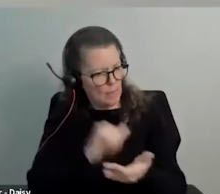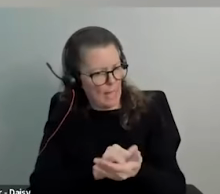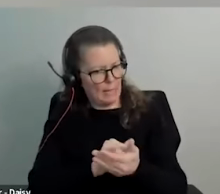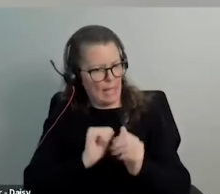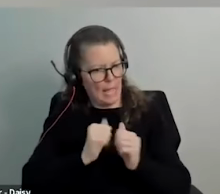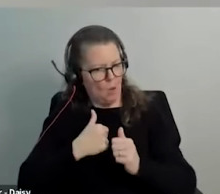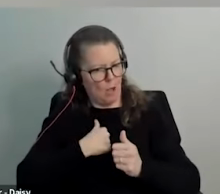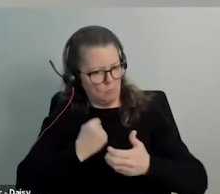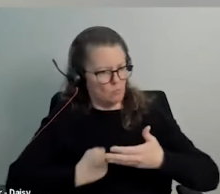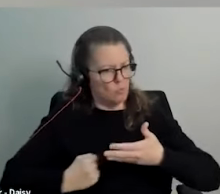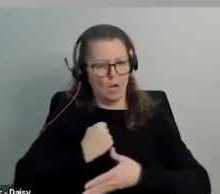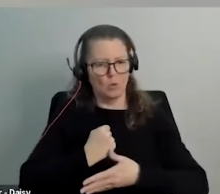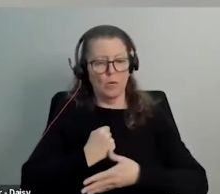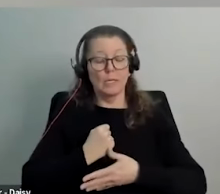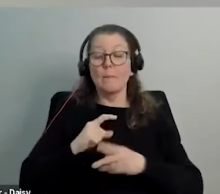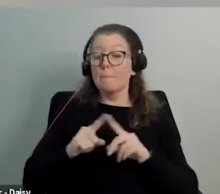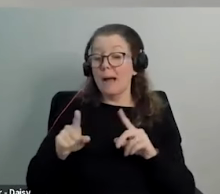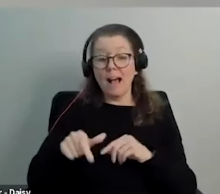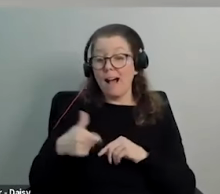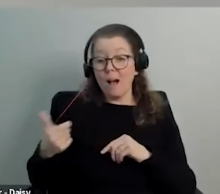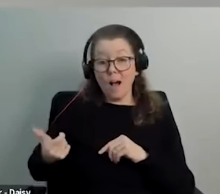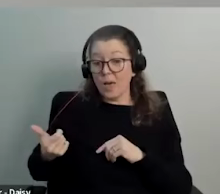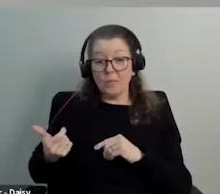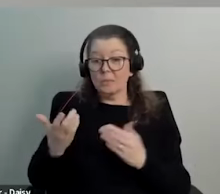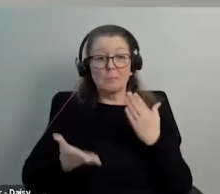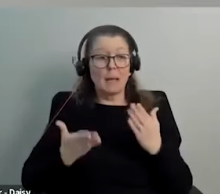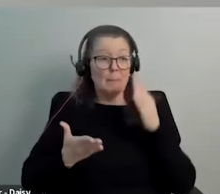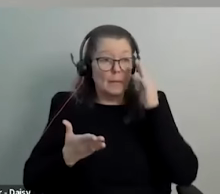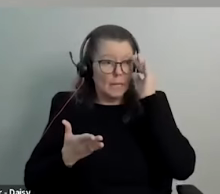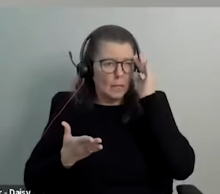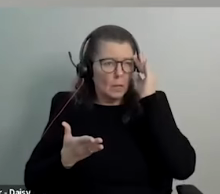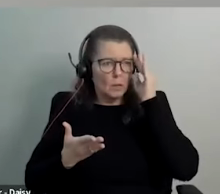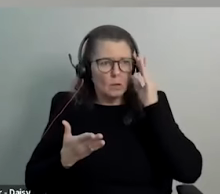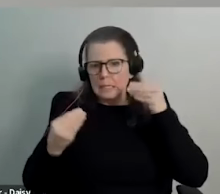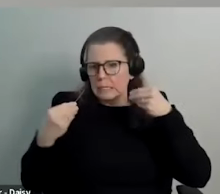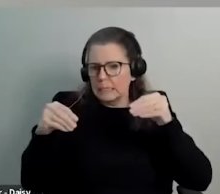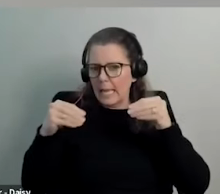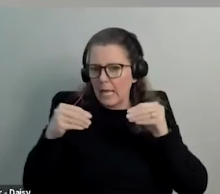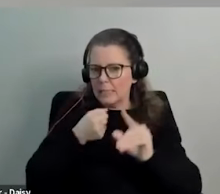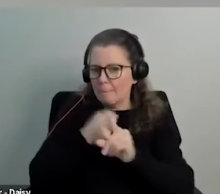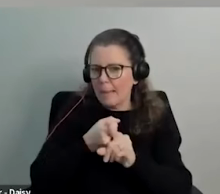Some people might be drawn by, "Okay, well, what's the potential sales impact or sales loss?